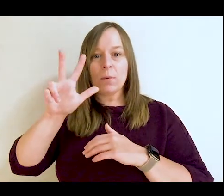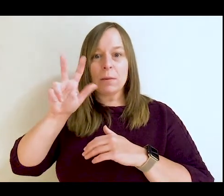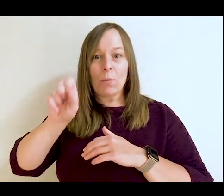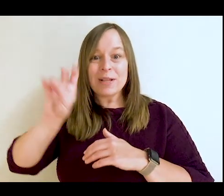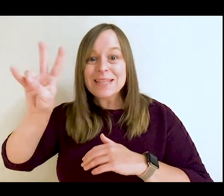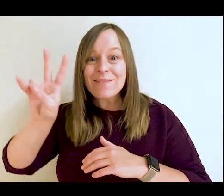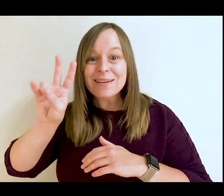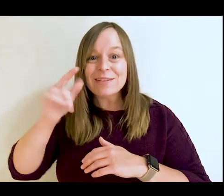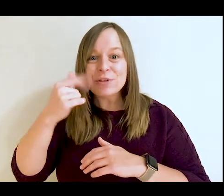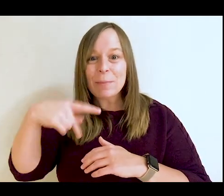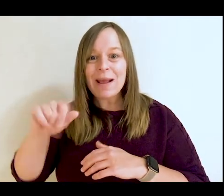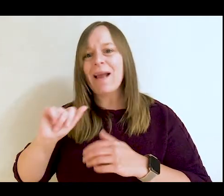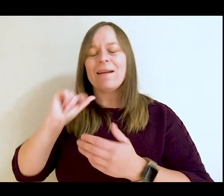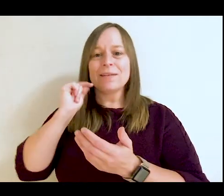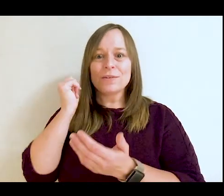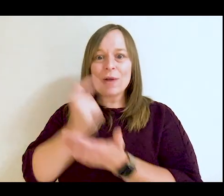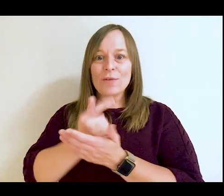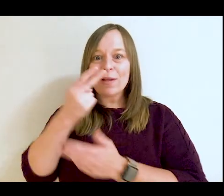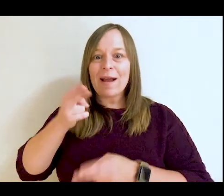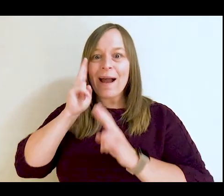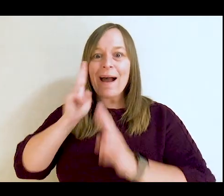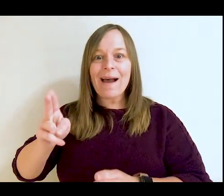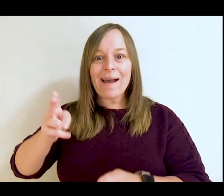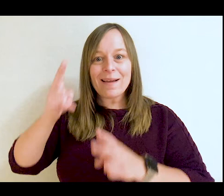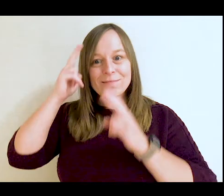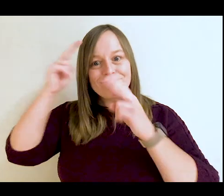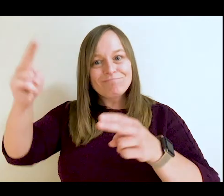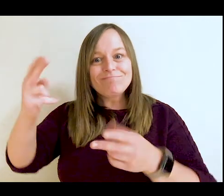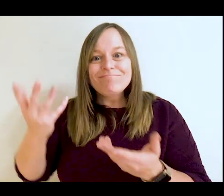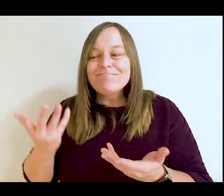solid 3.7 and I'll be graduating with high honors. Being properly accommodated